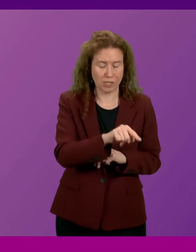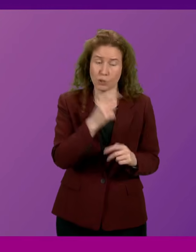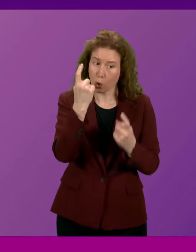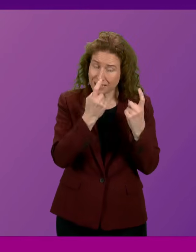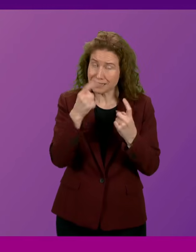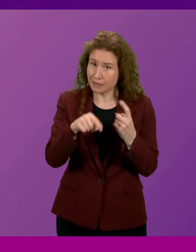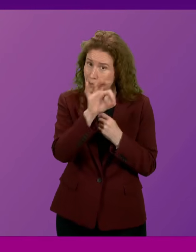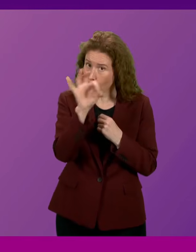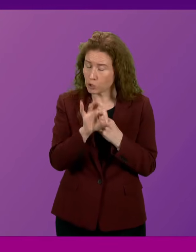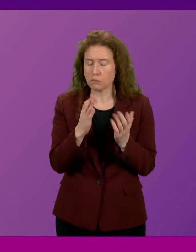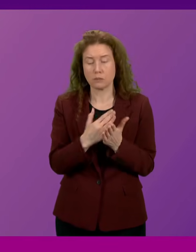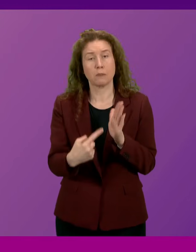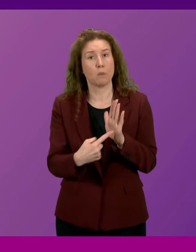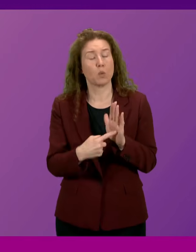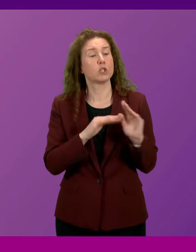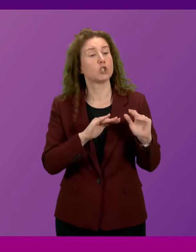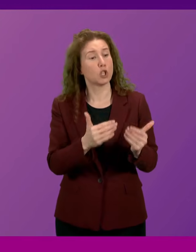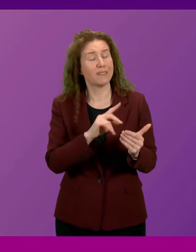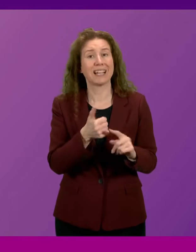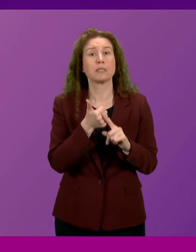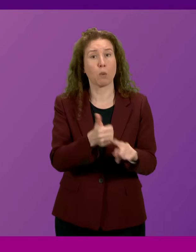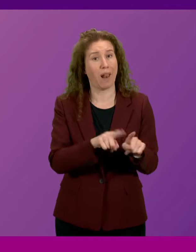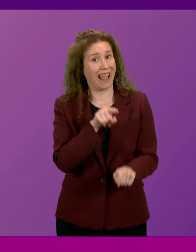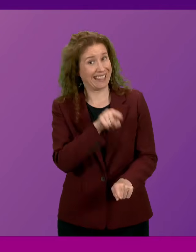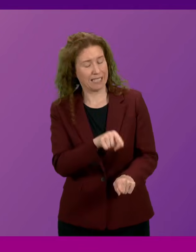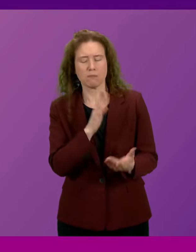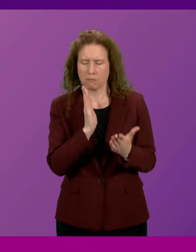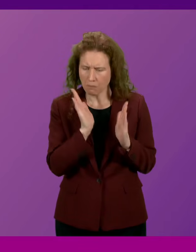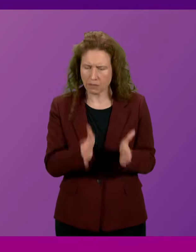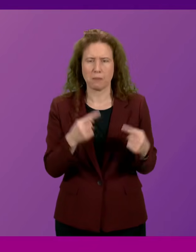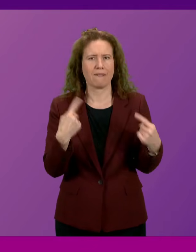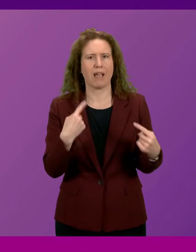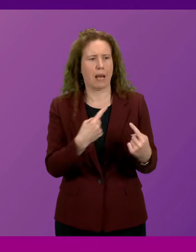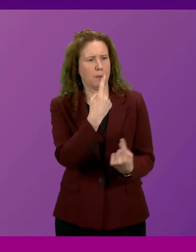it is important that services and support of that type are available to individuals at local level.